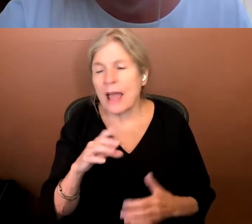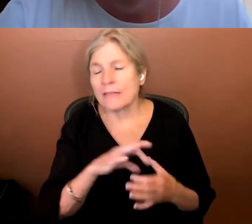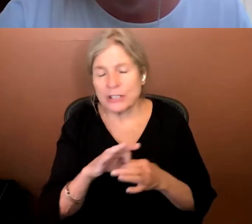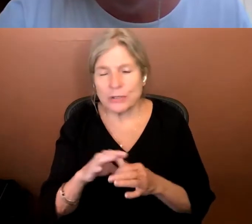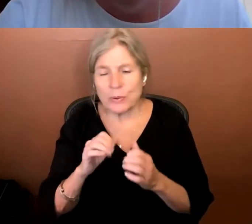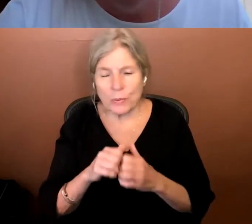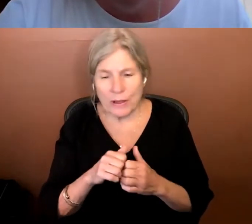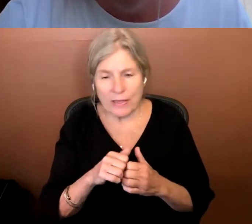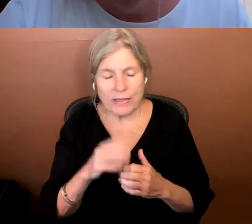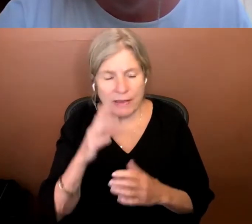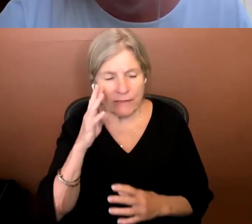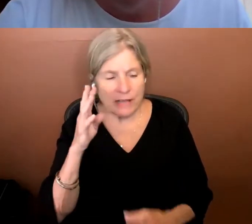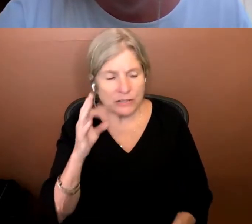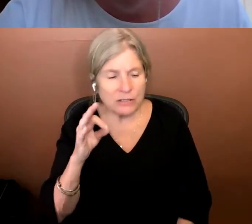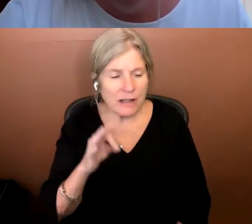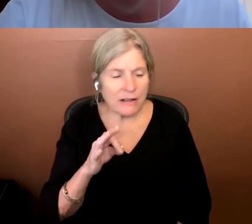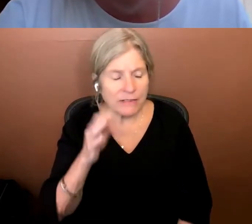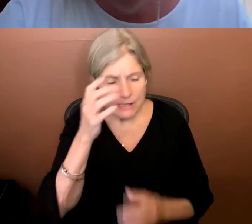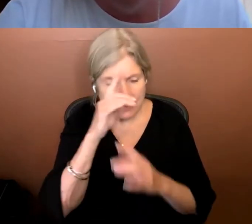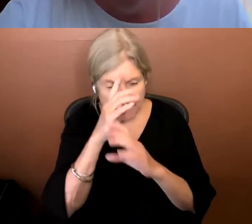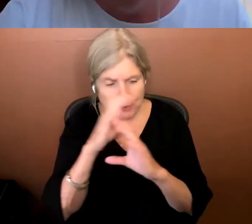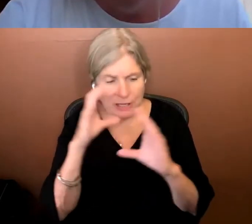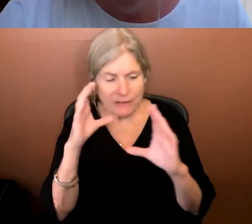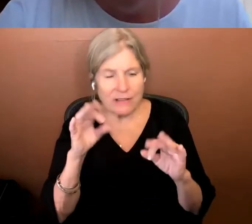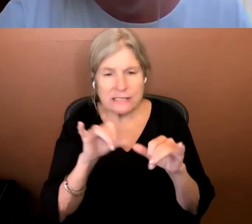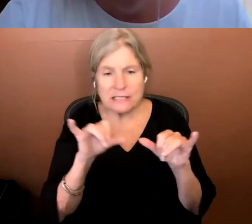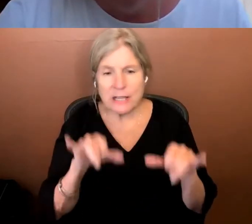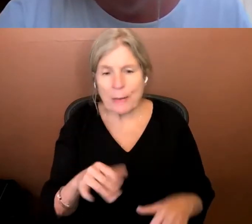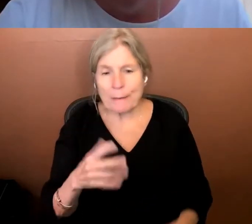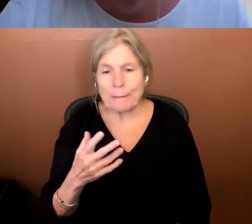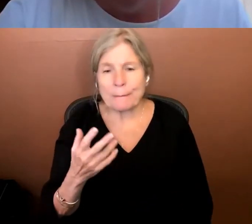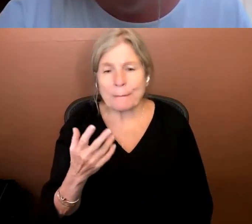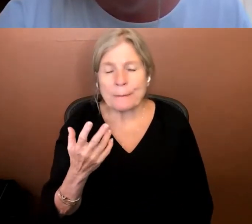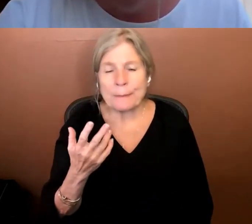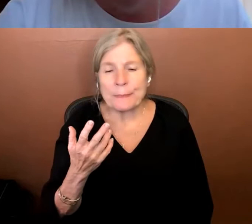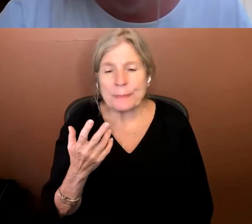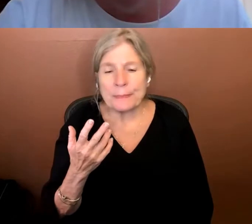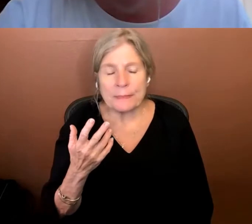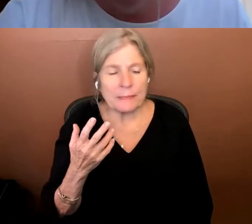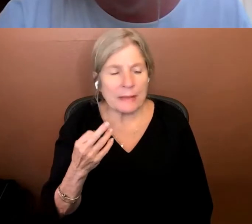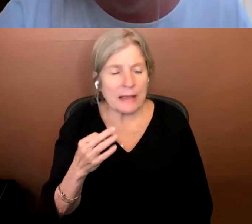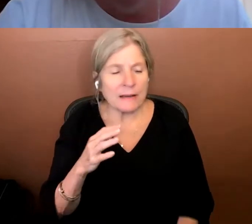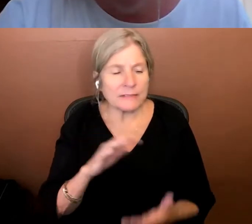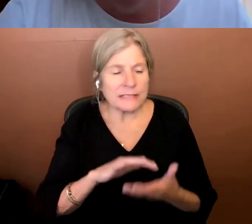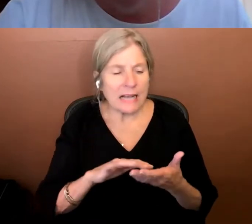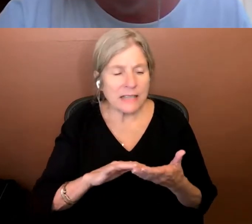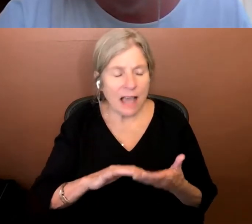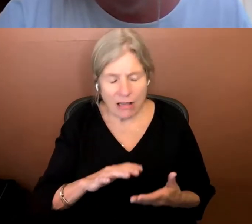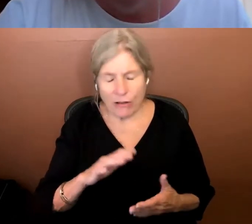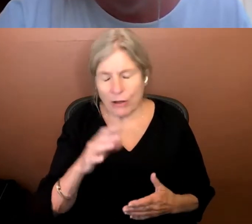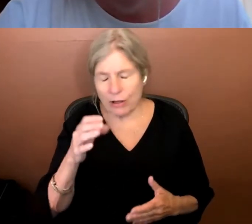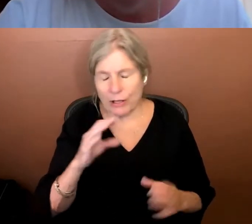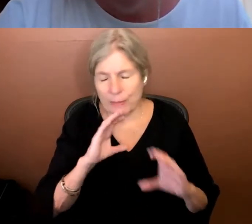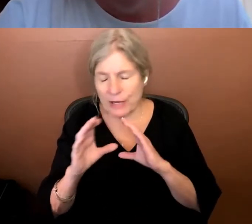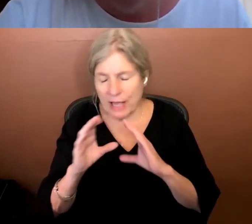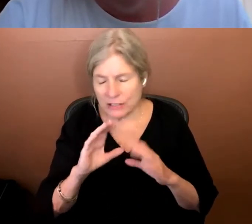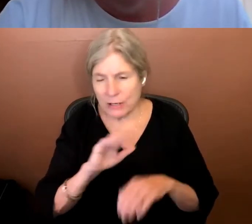invention of or conceptualization of a system of tactile communication based on geometric